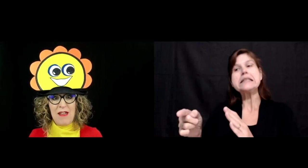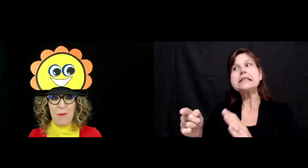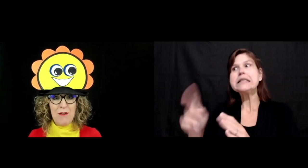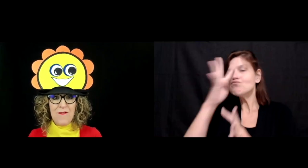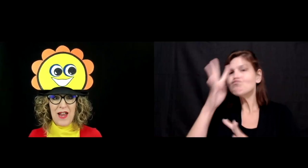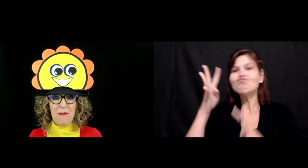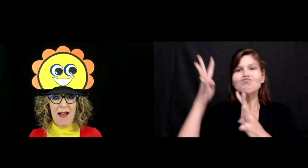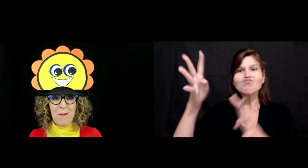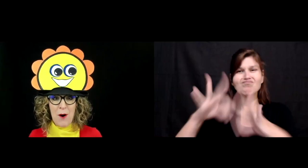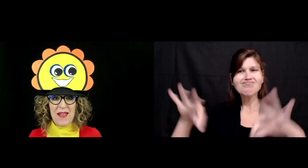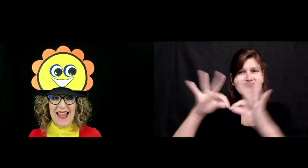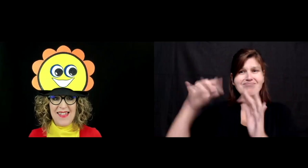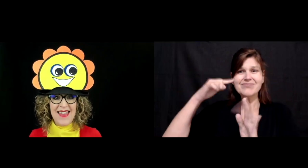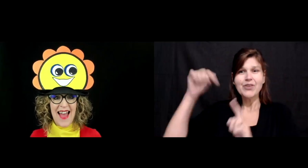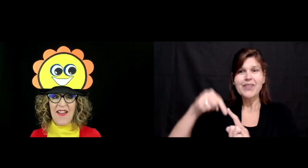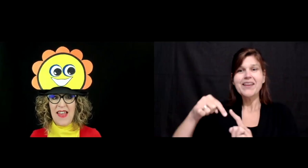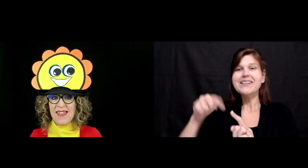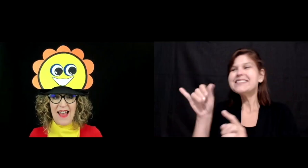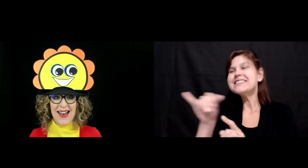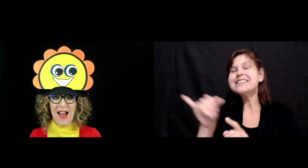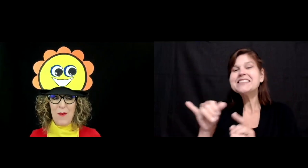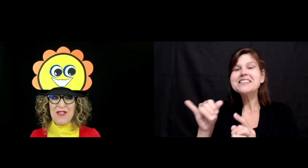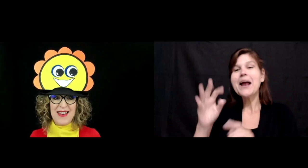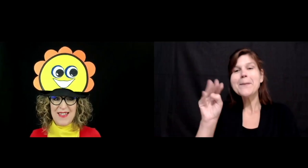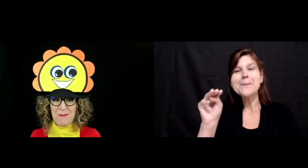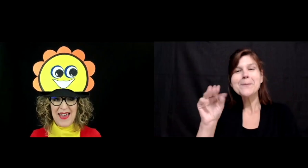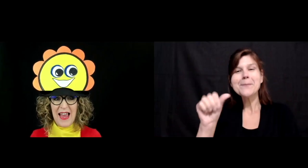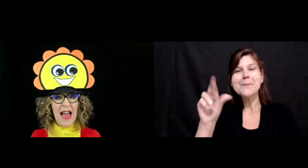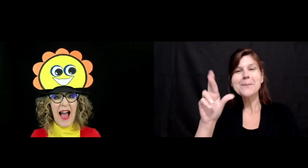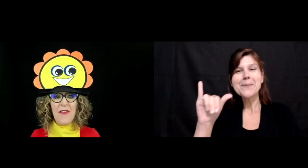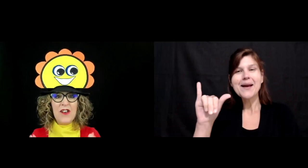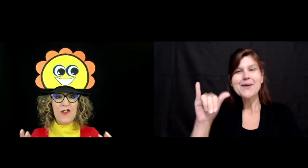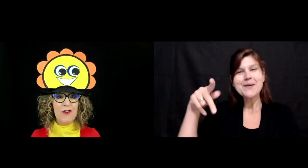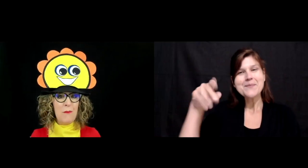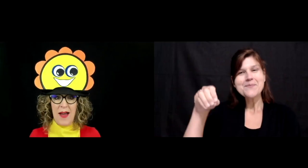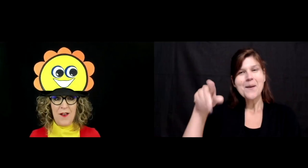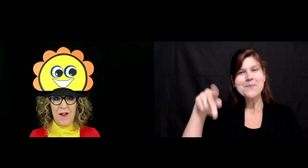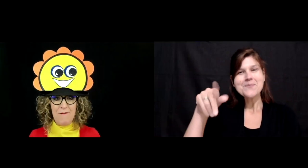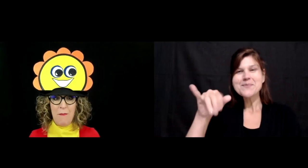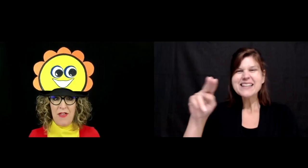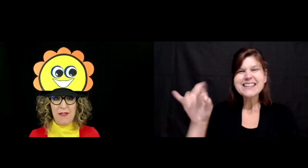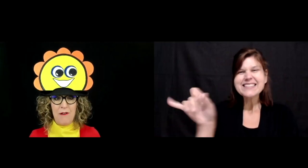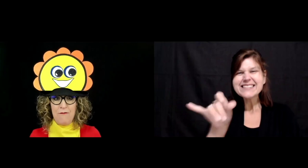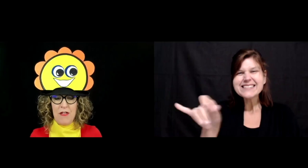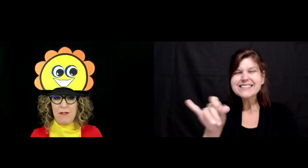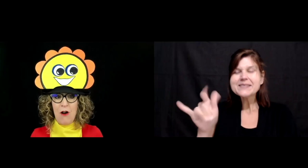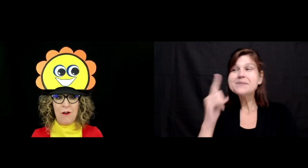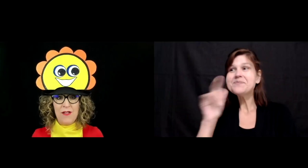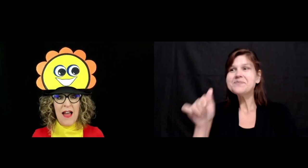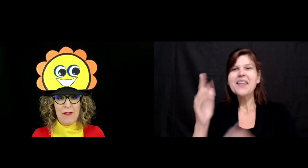It's beautifully "Mary Poppins"-esque and that's exactly how I wanted it to be. I think children benefit from the songs,